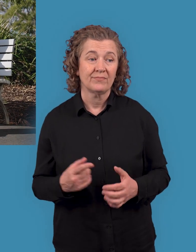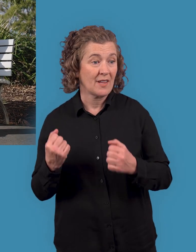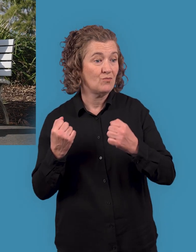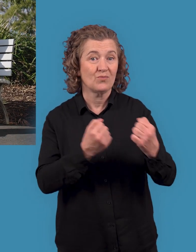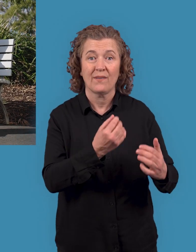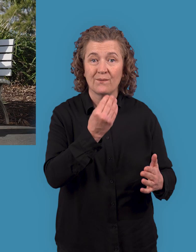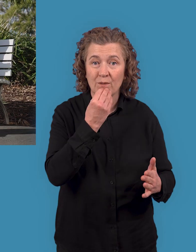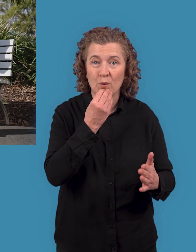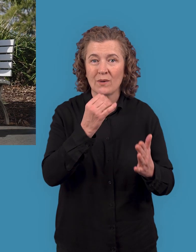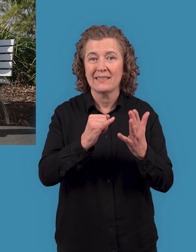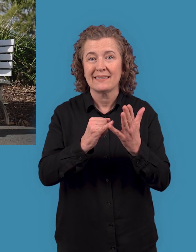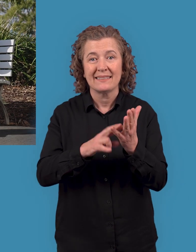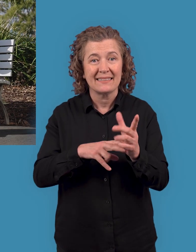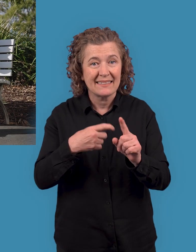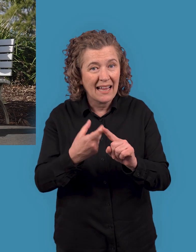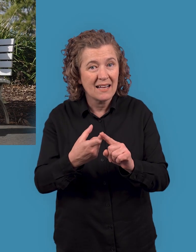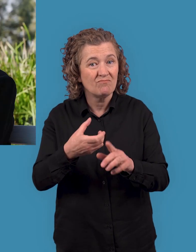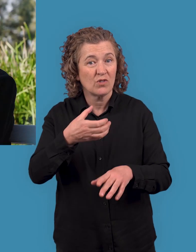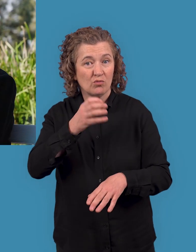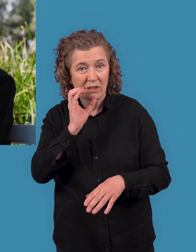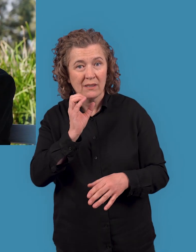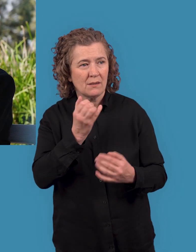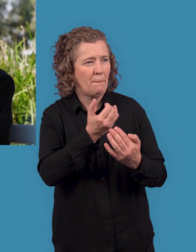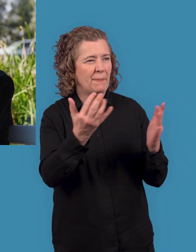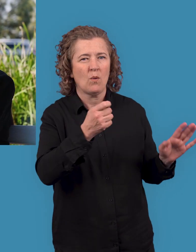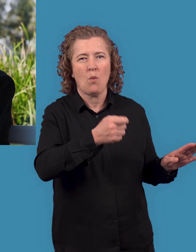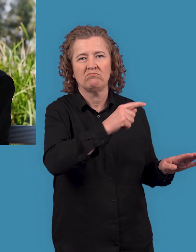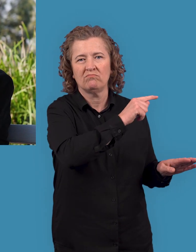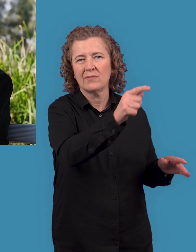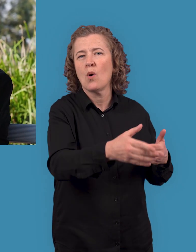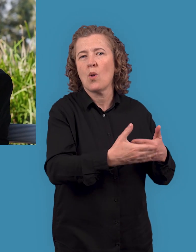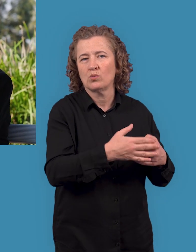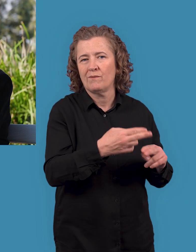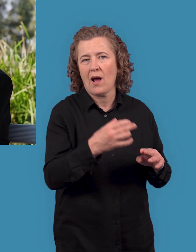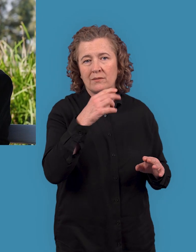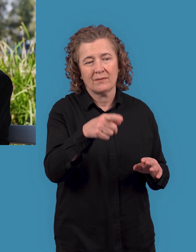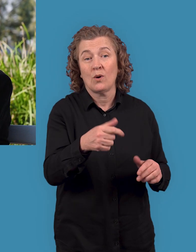Take snacks and a drink. Many courts close for lunch.